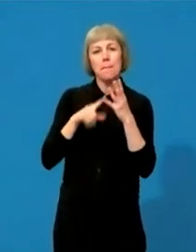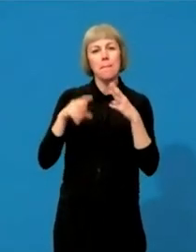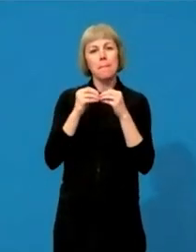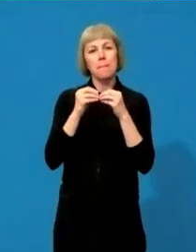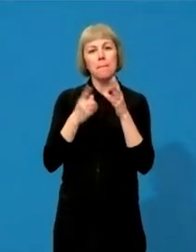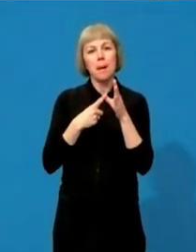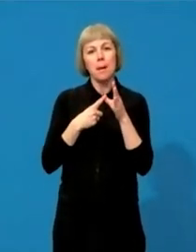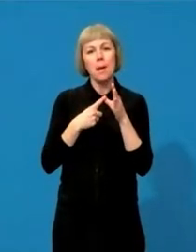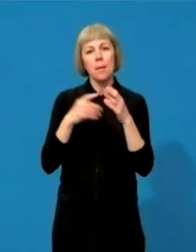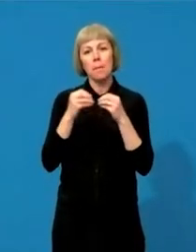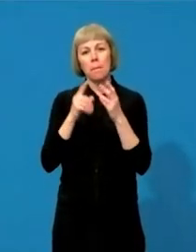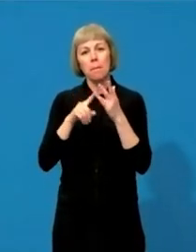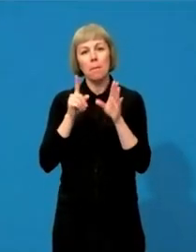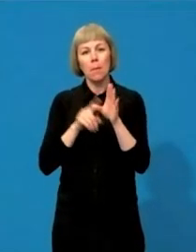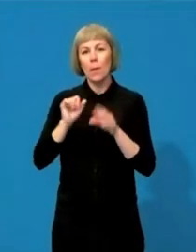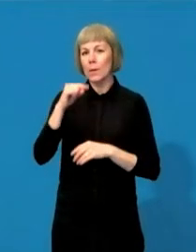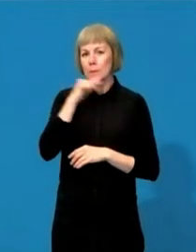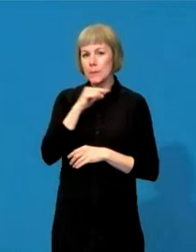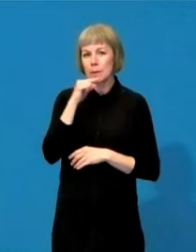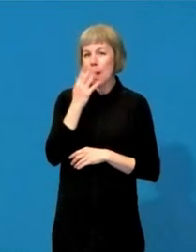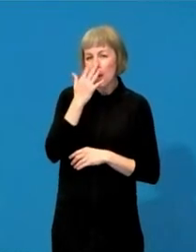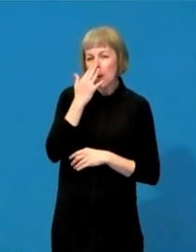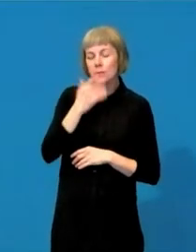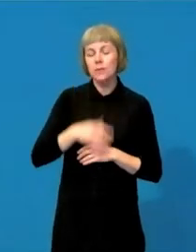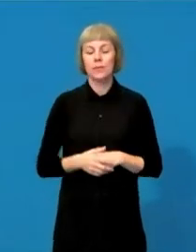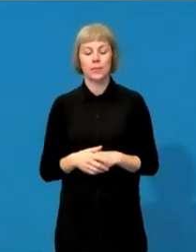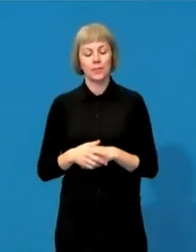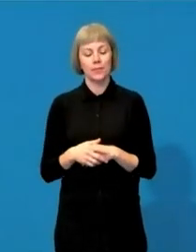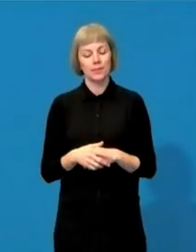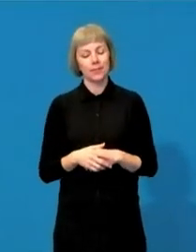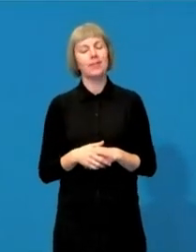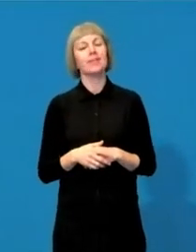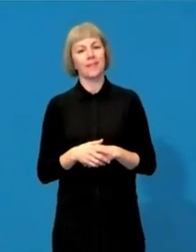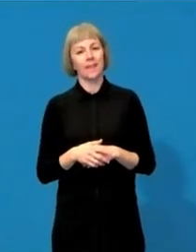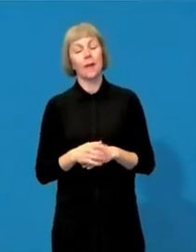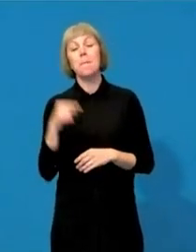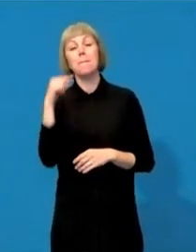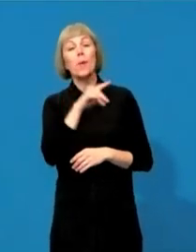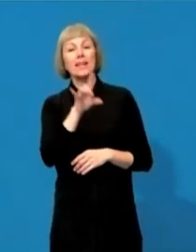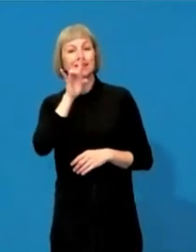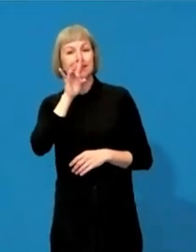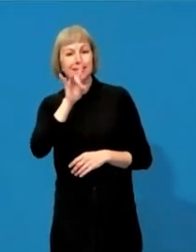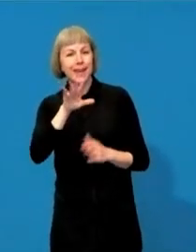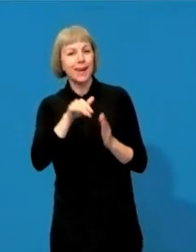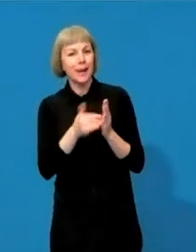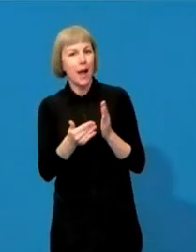how old he is? MR BEDFORD: He's a 10-year-old now, but he's a pretty big boy.